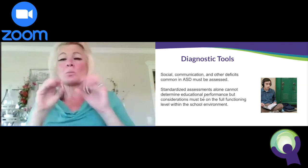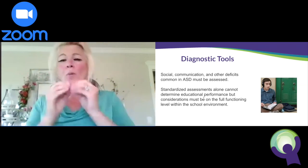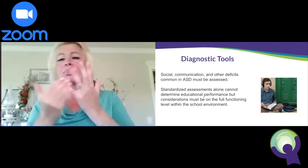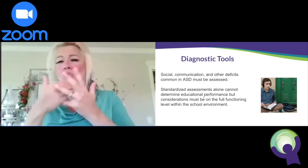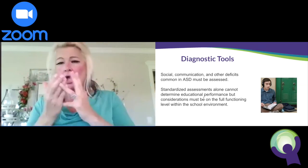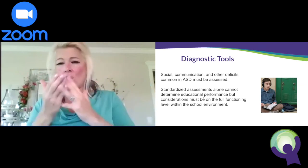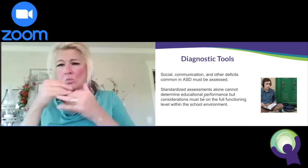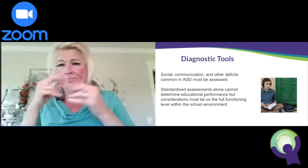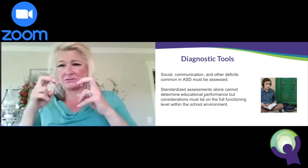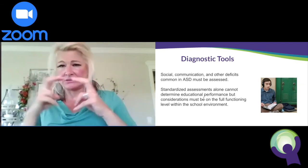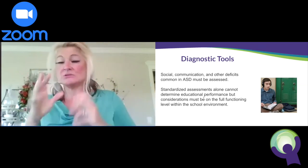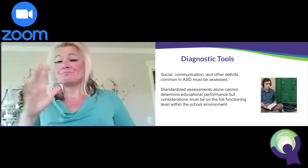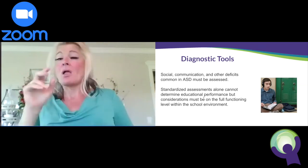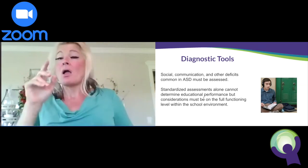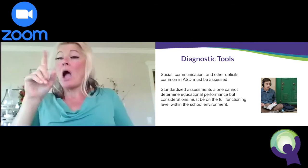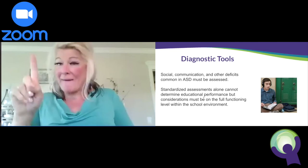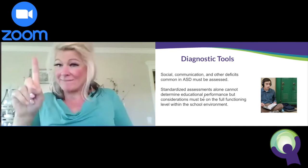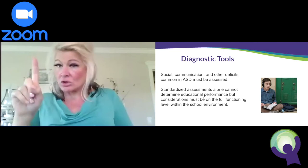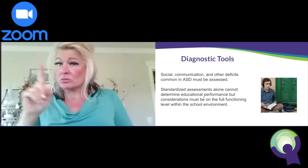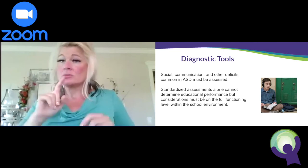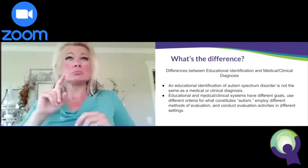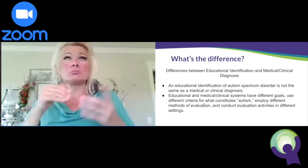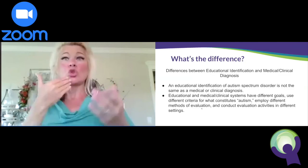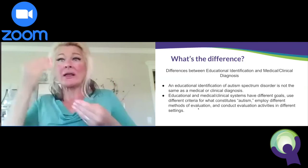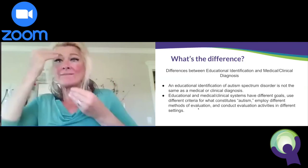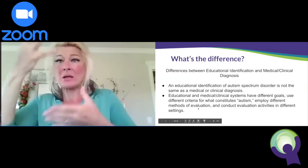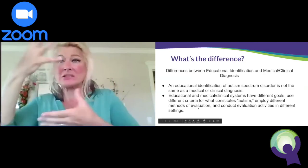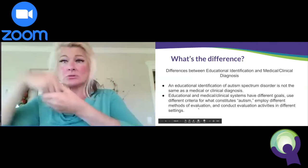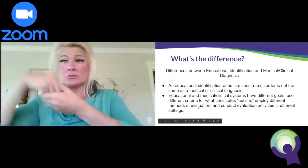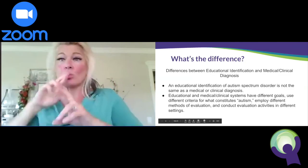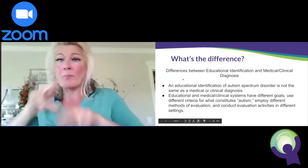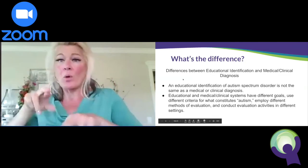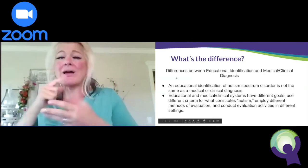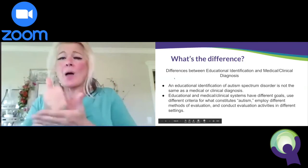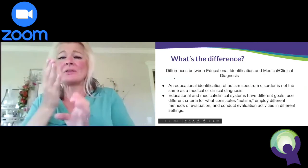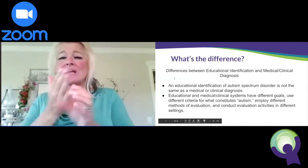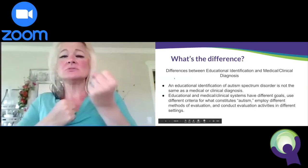functional evaluations so we really are pretty thorough with our evaluations and maybe